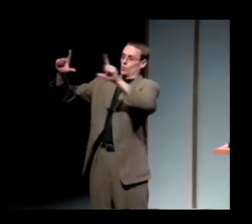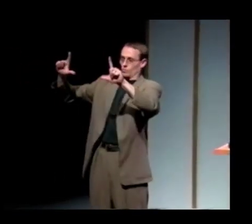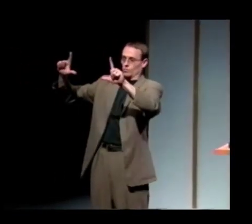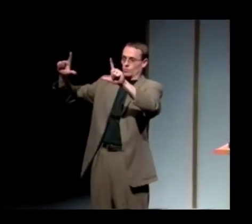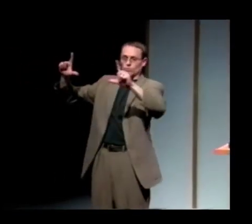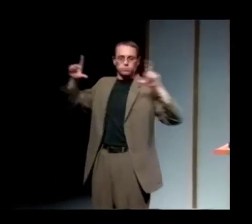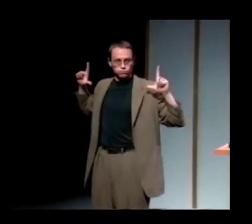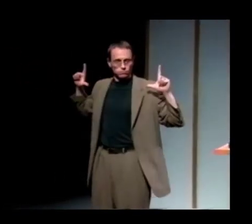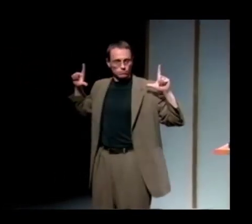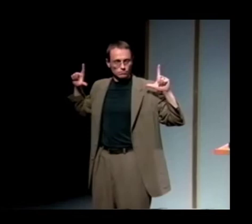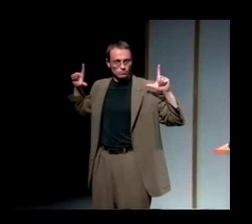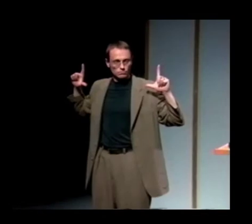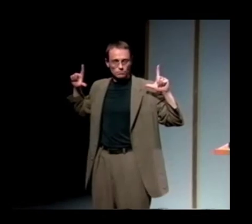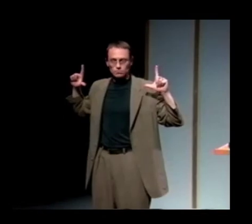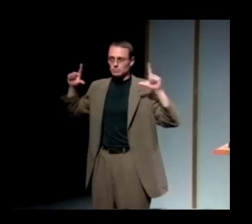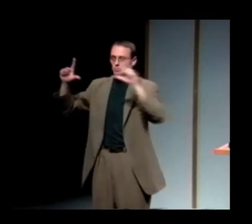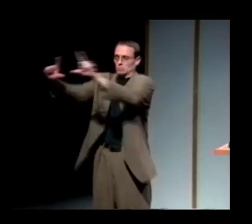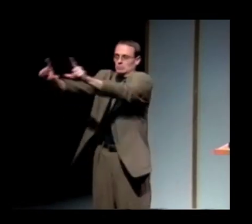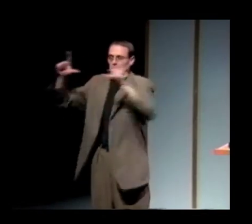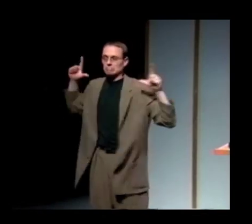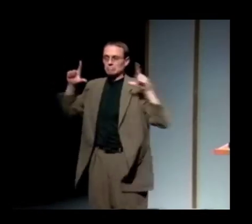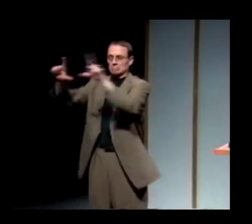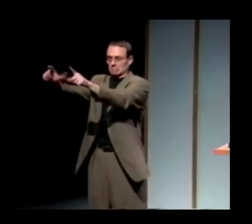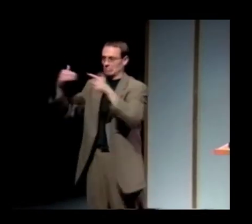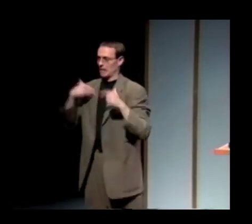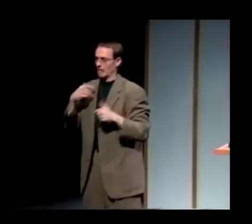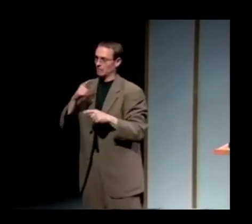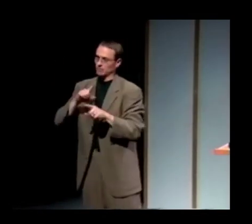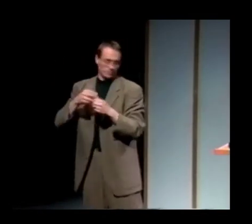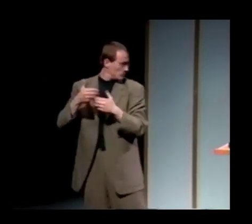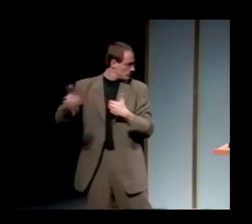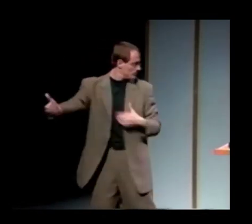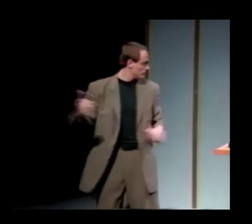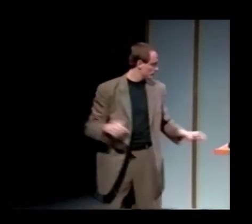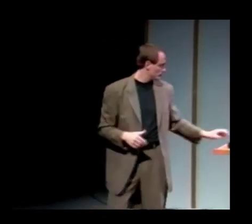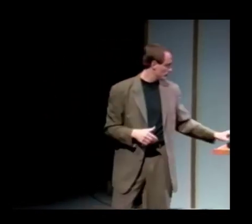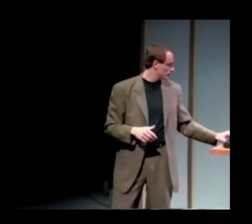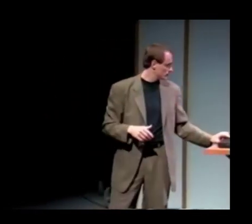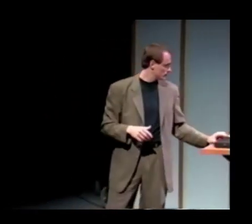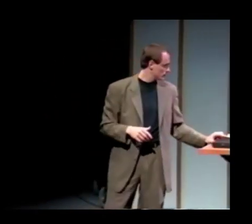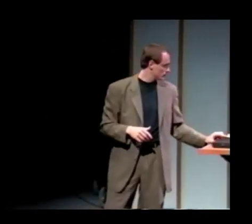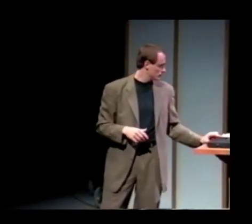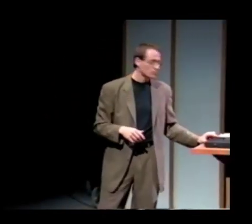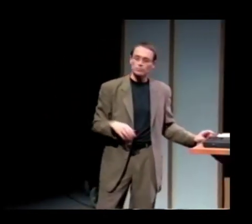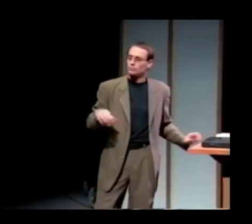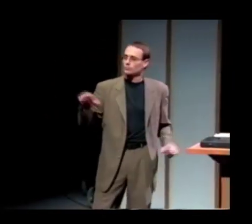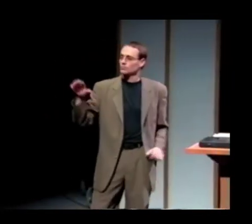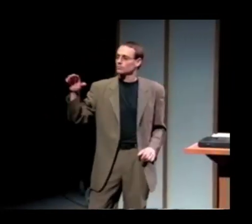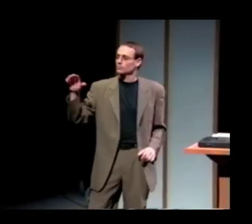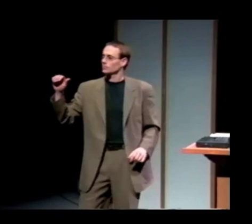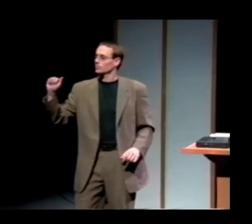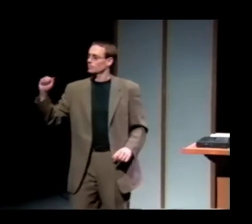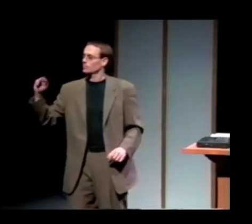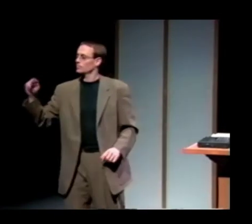SO NOW YOU HAVE YOUR SHOTS. YOU HAVE YOUR LONG SHOT, YOUR MEDIUM SHOT, AND YOUR CLOSEUP.